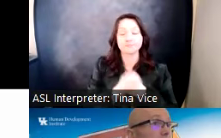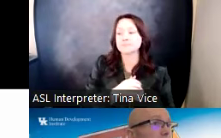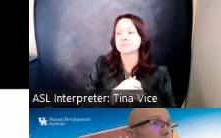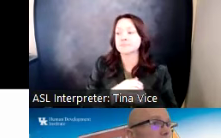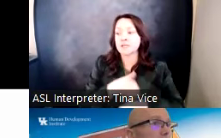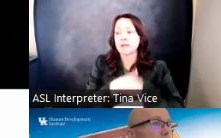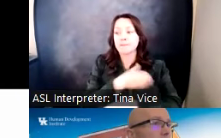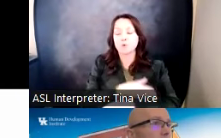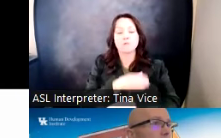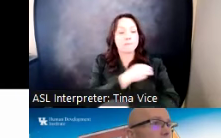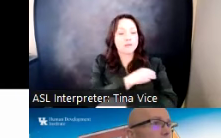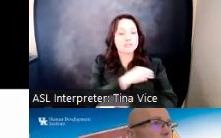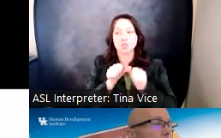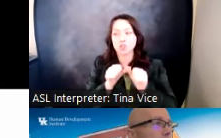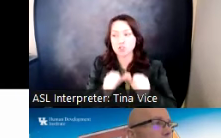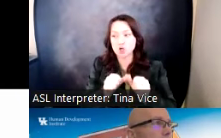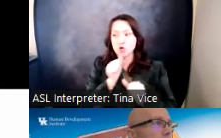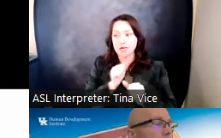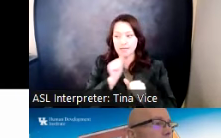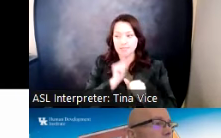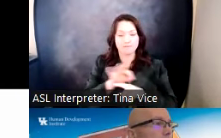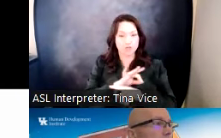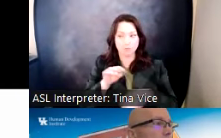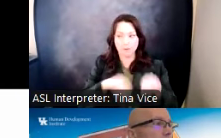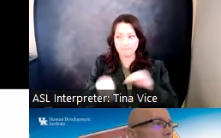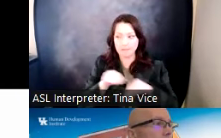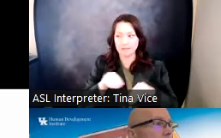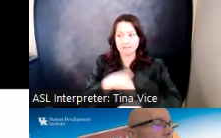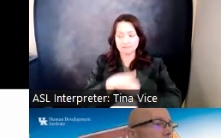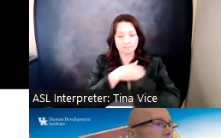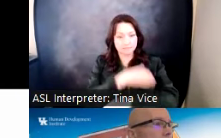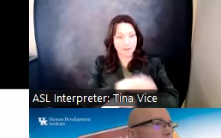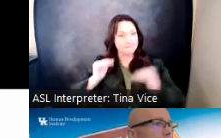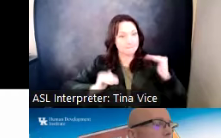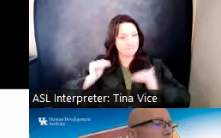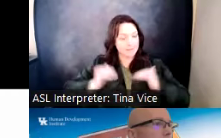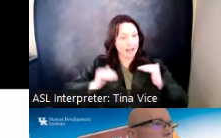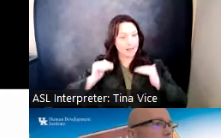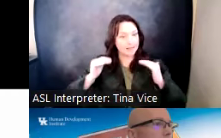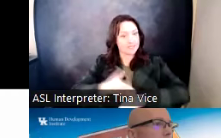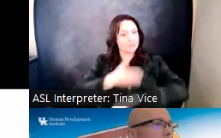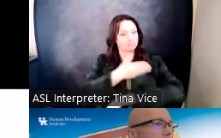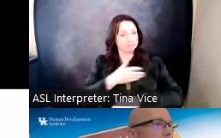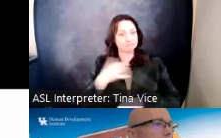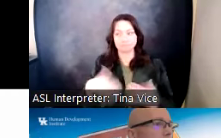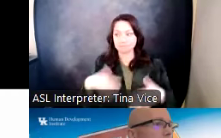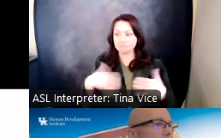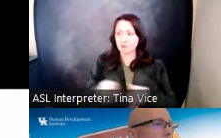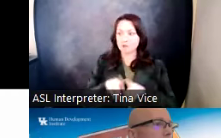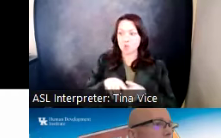mobility. They saw improvements in balance as well as uh development of sport specific skills. And then from the